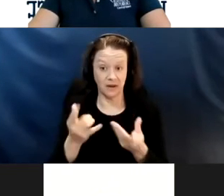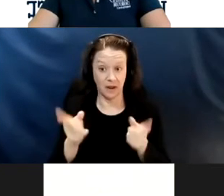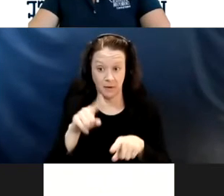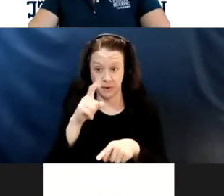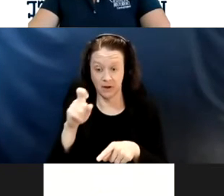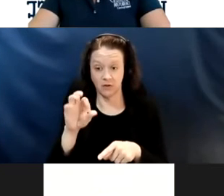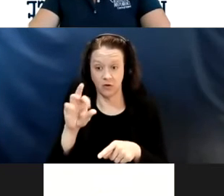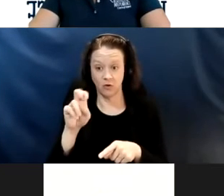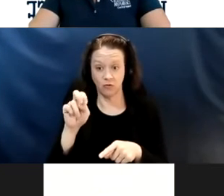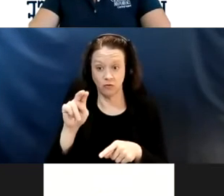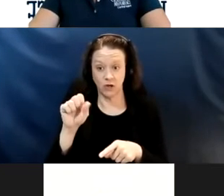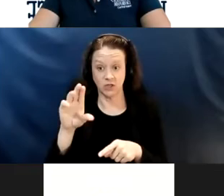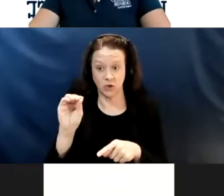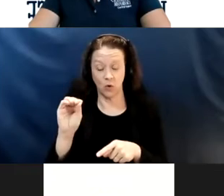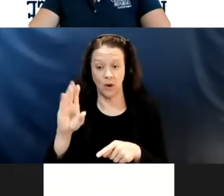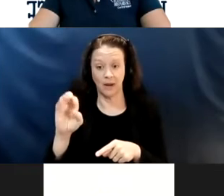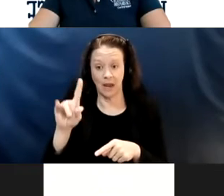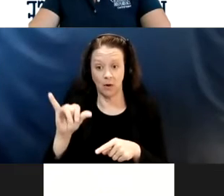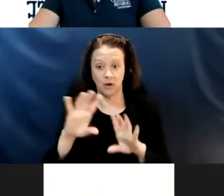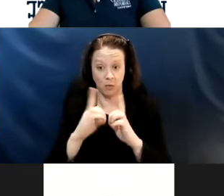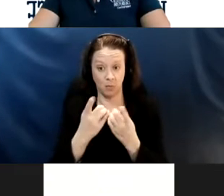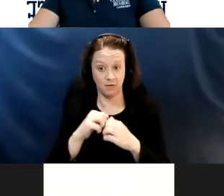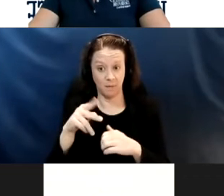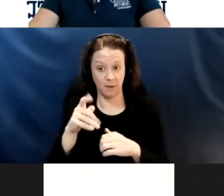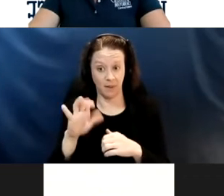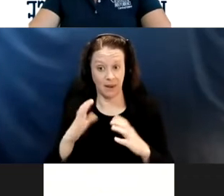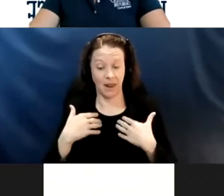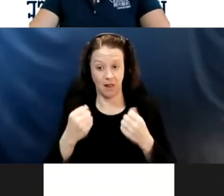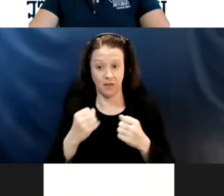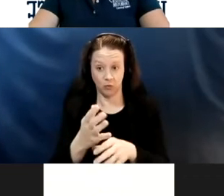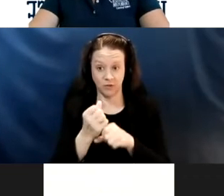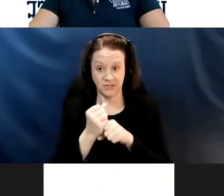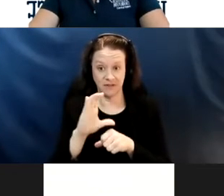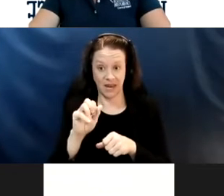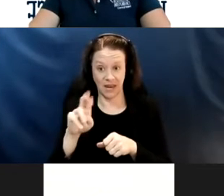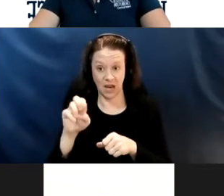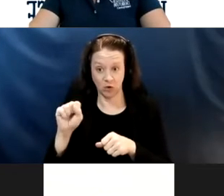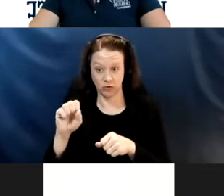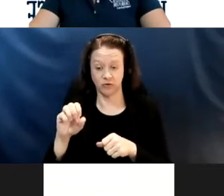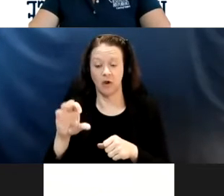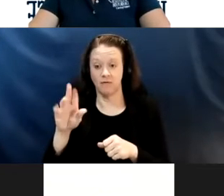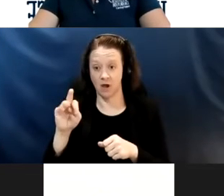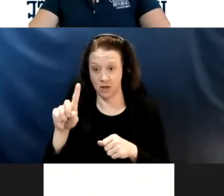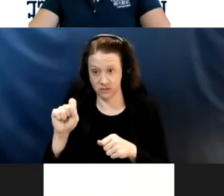received CARES funds that assist the resident or to assist the resident that are affected by COVID-19.